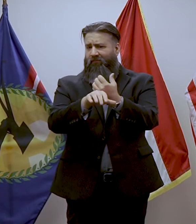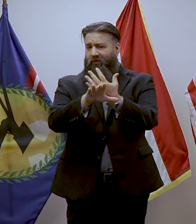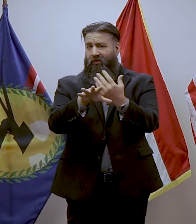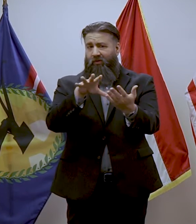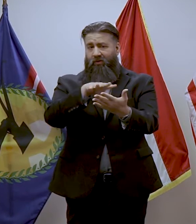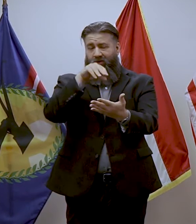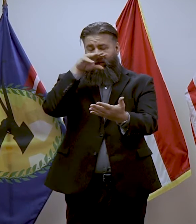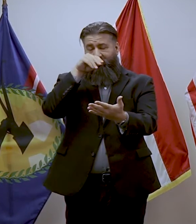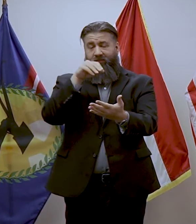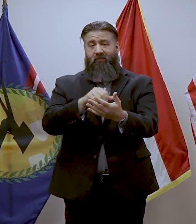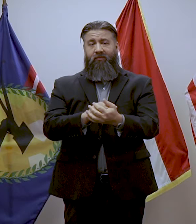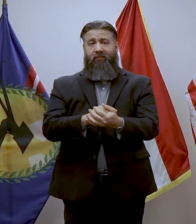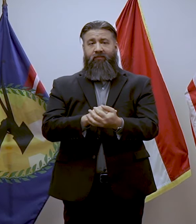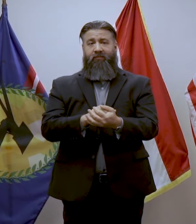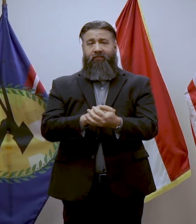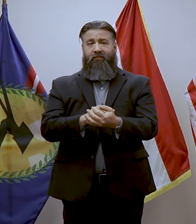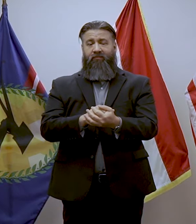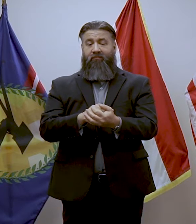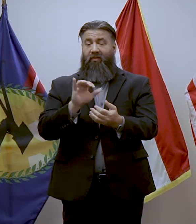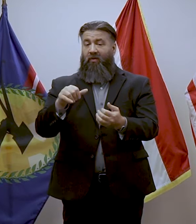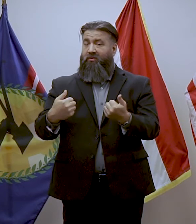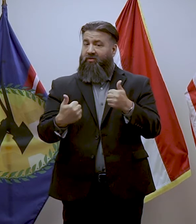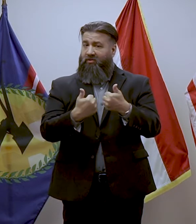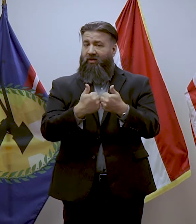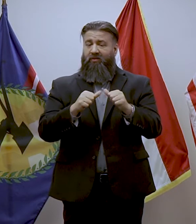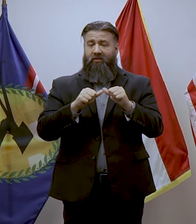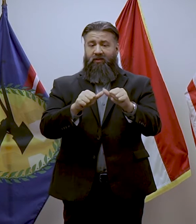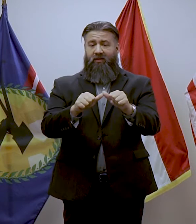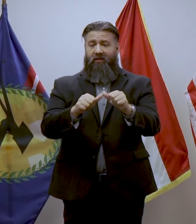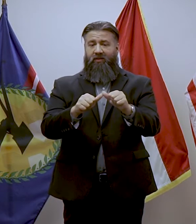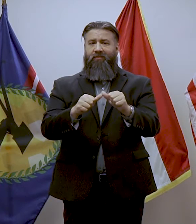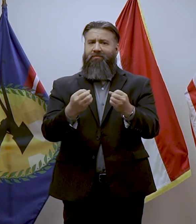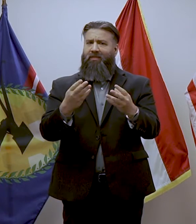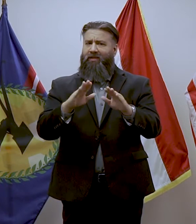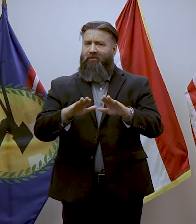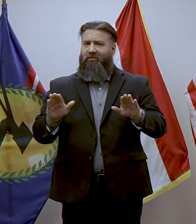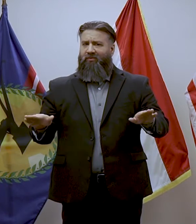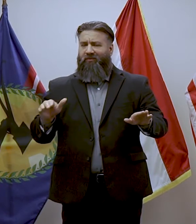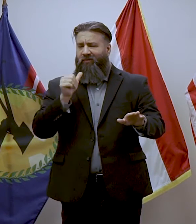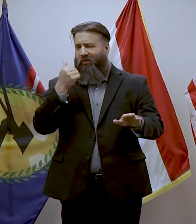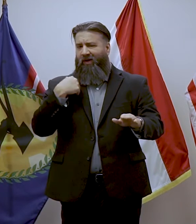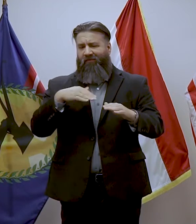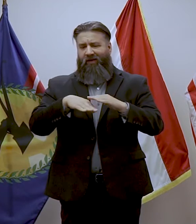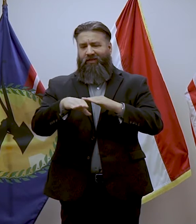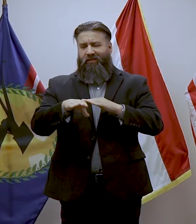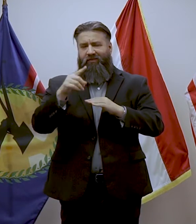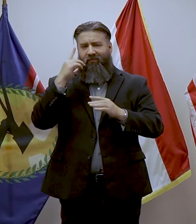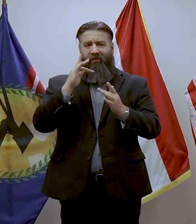as many students lack access to the Internet or a computer. We are cautiously optimistic